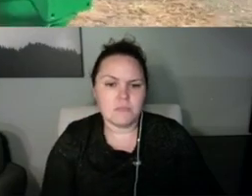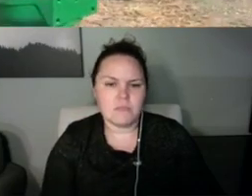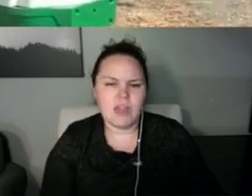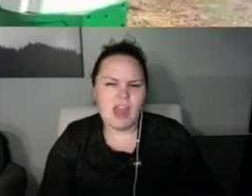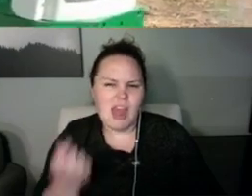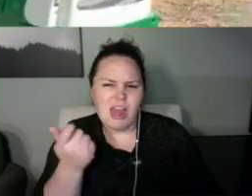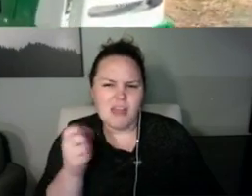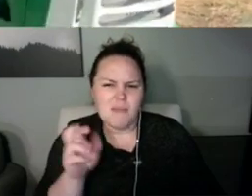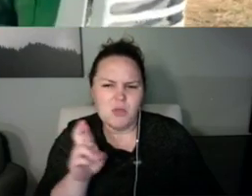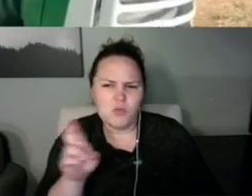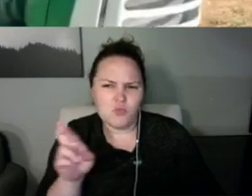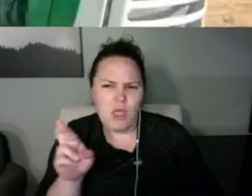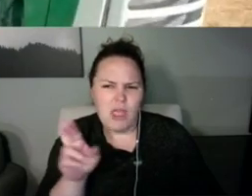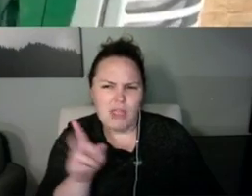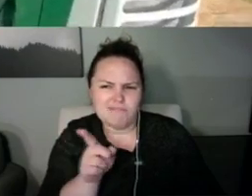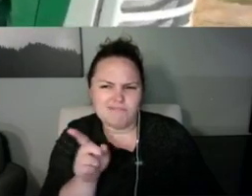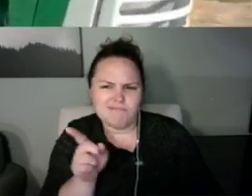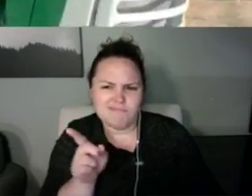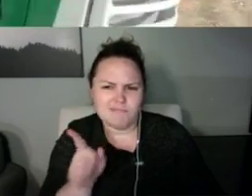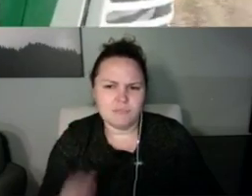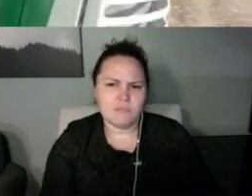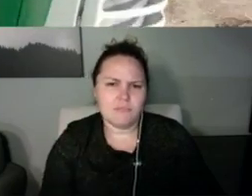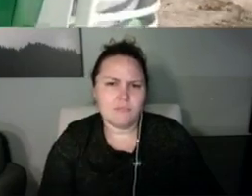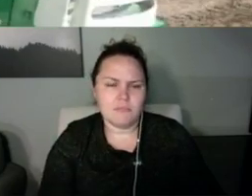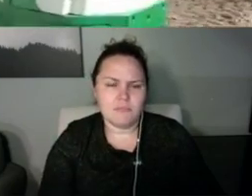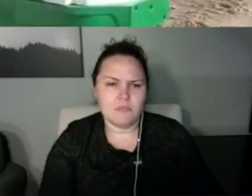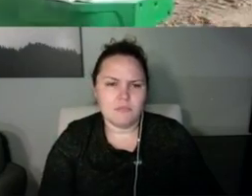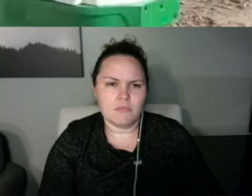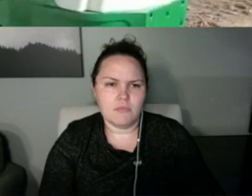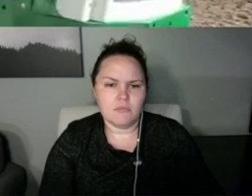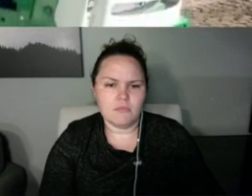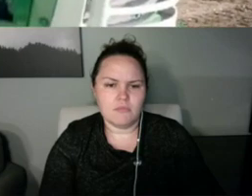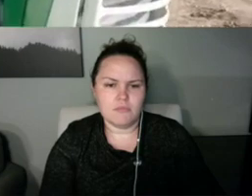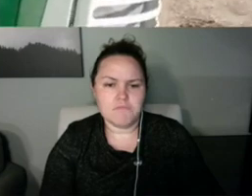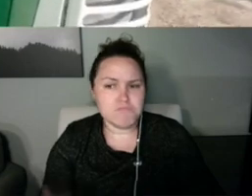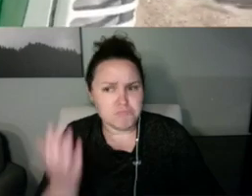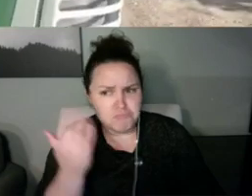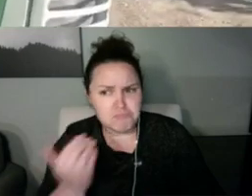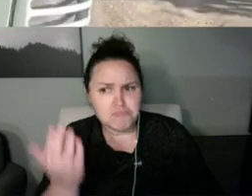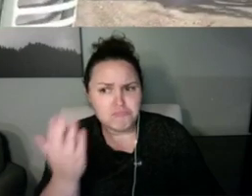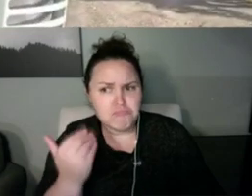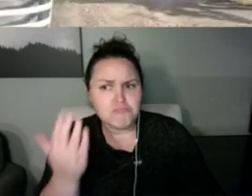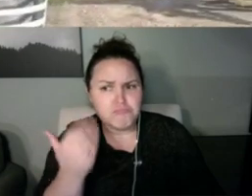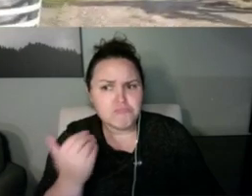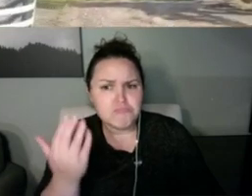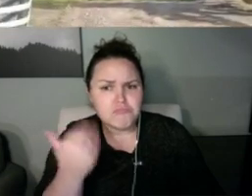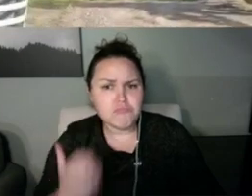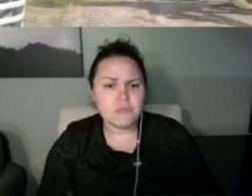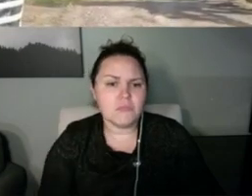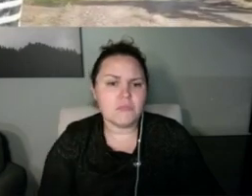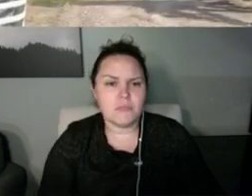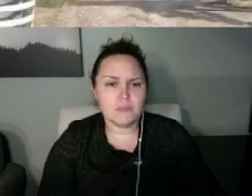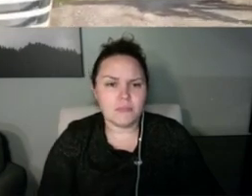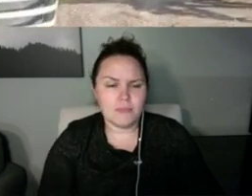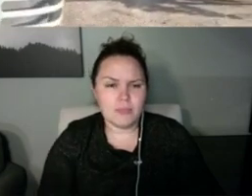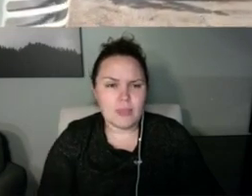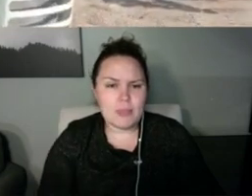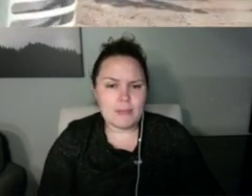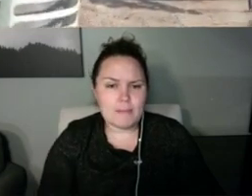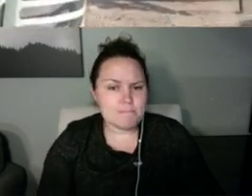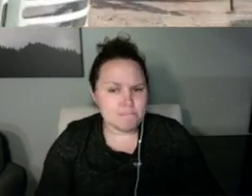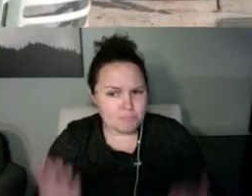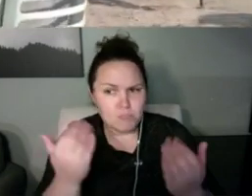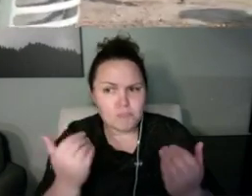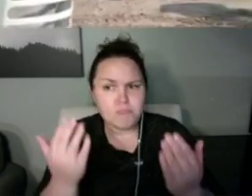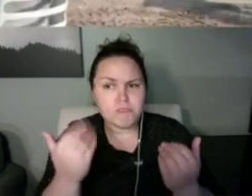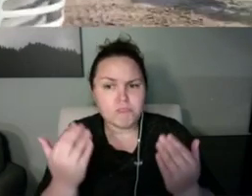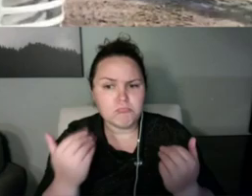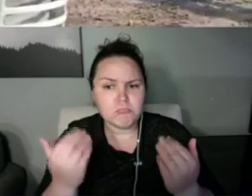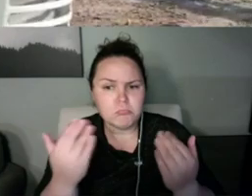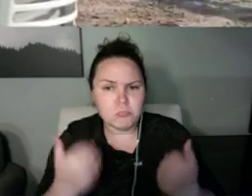Tyler's mom: Turn a little bit to the right. Tyler's mom: Keep coming. Keep coming.